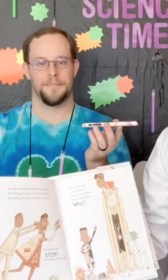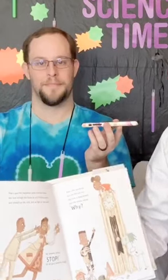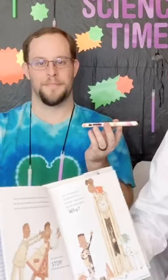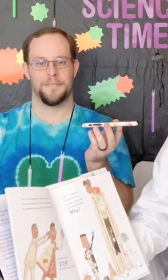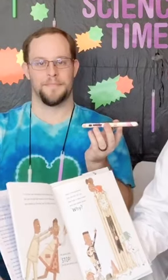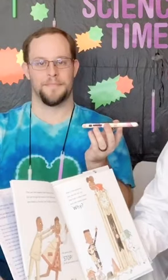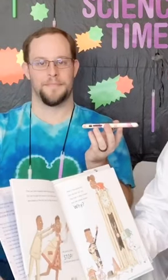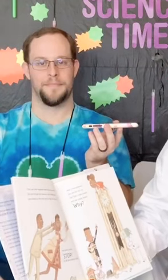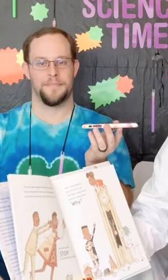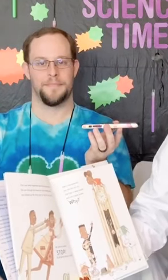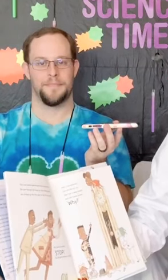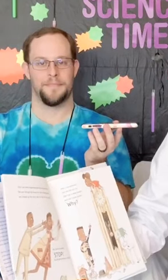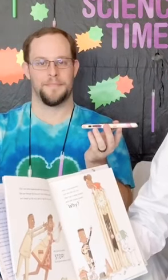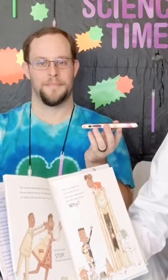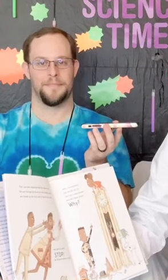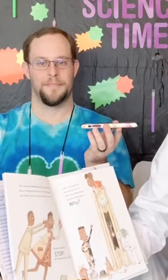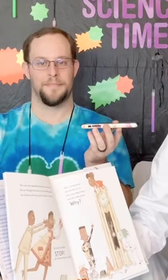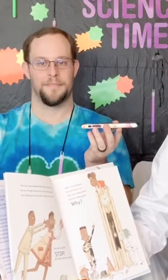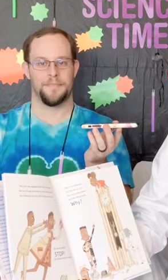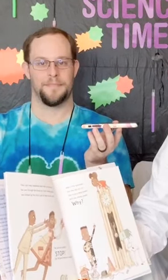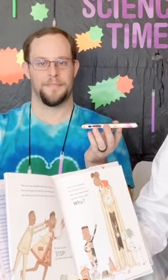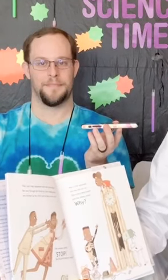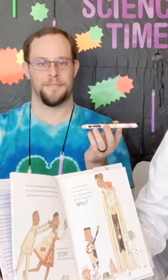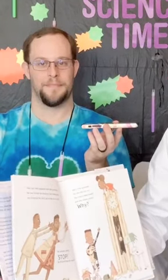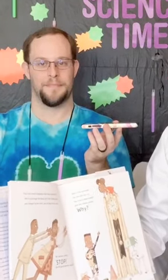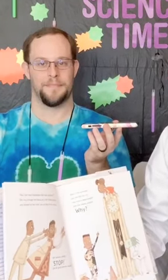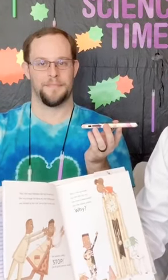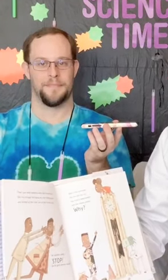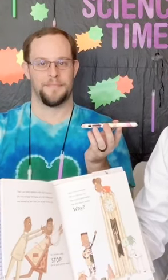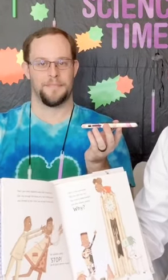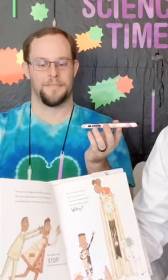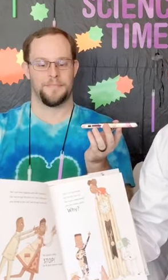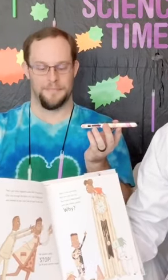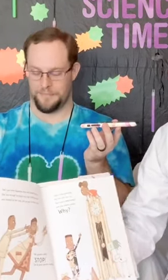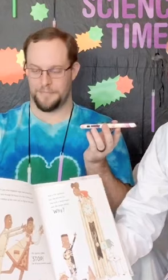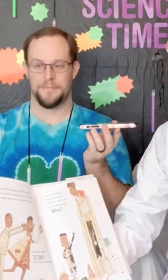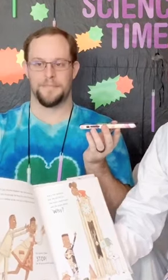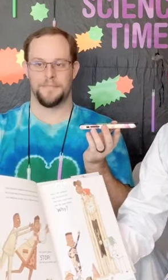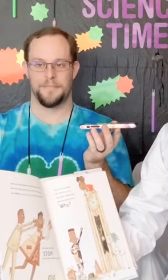three. She tore through the house on a fact-finding spree!